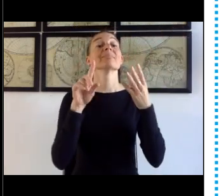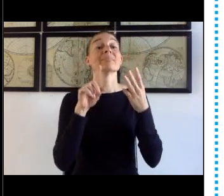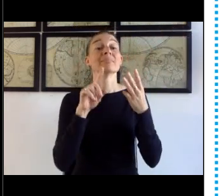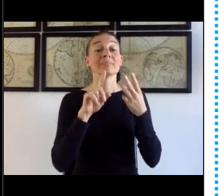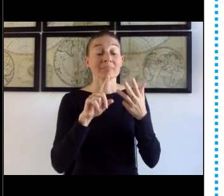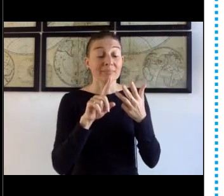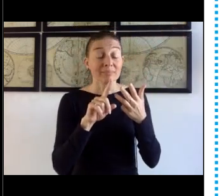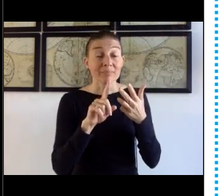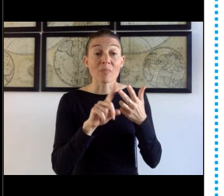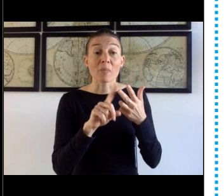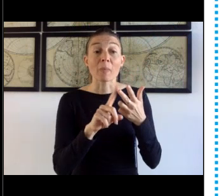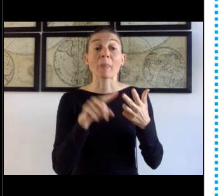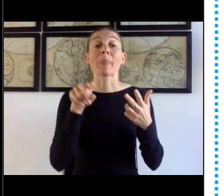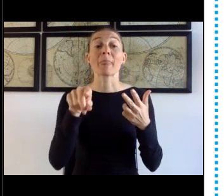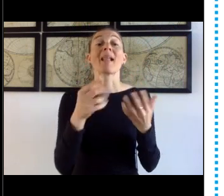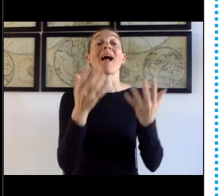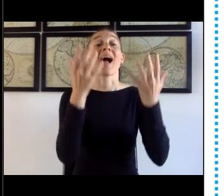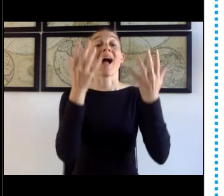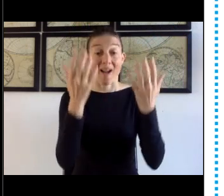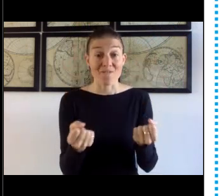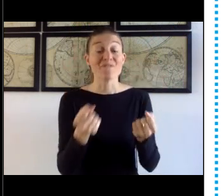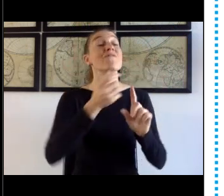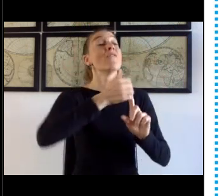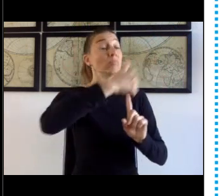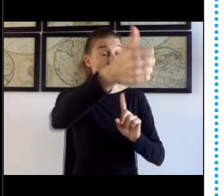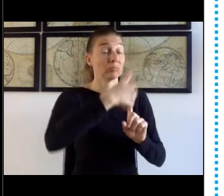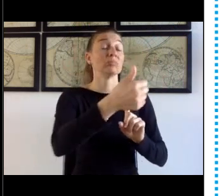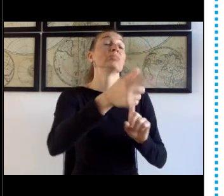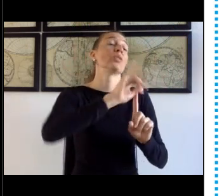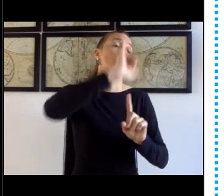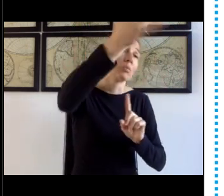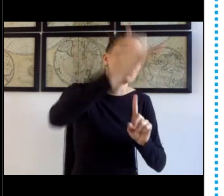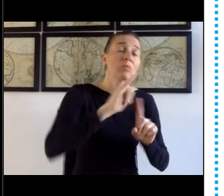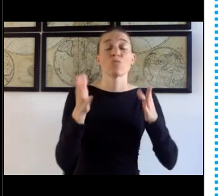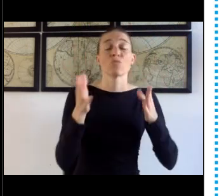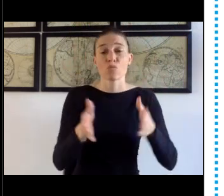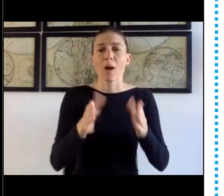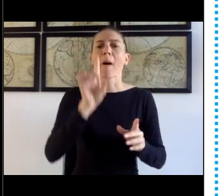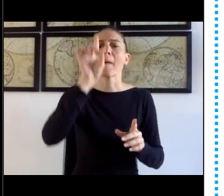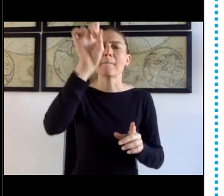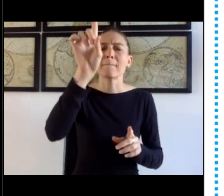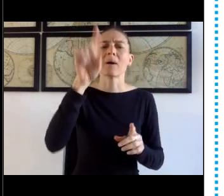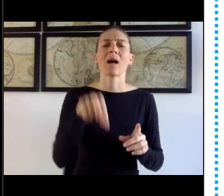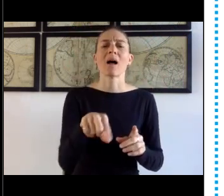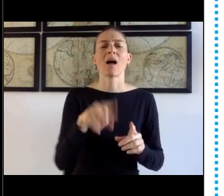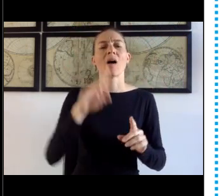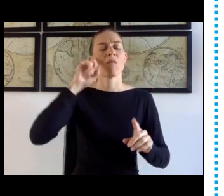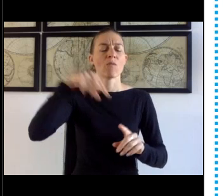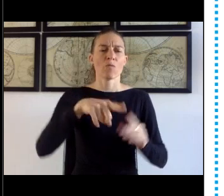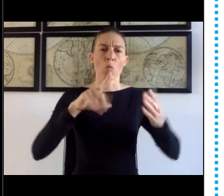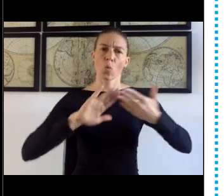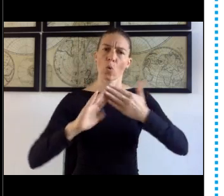This is for example clear in the rails regulation what the rights of persons with disabilities concerns